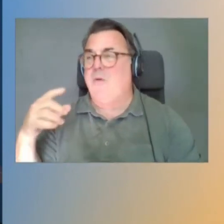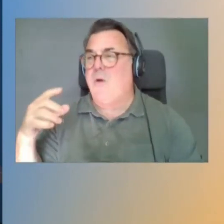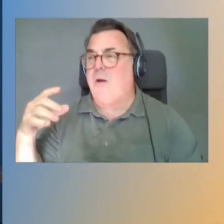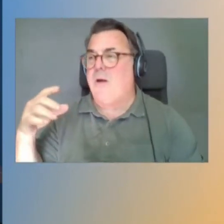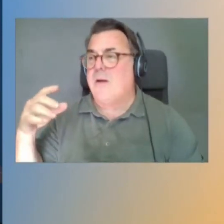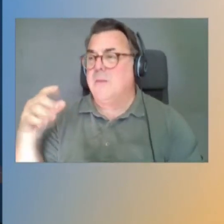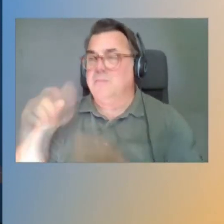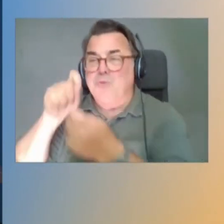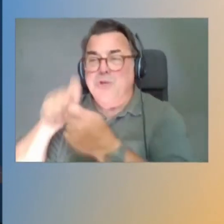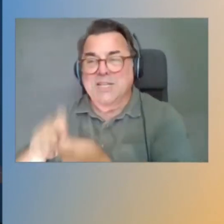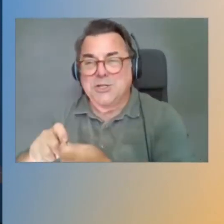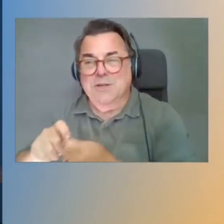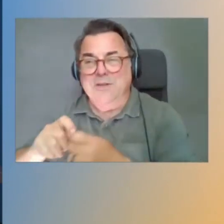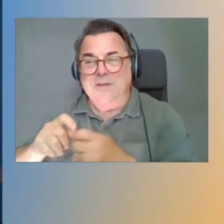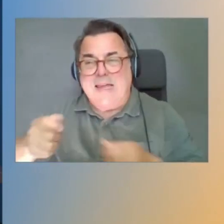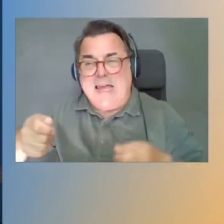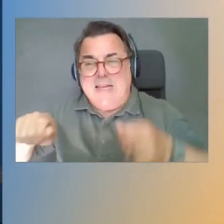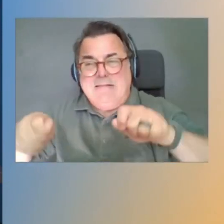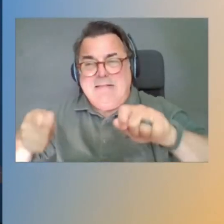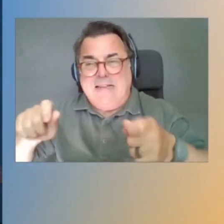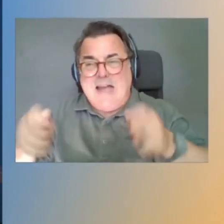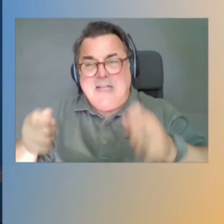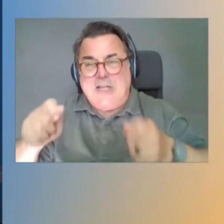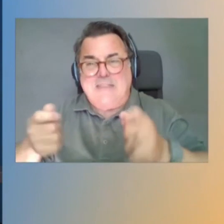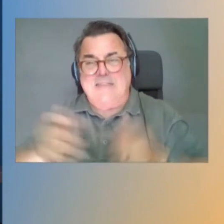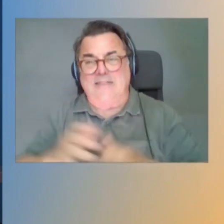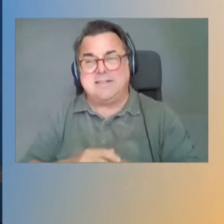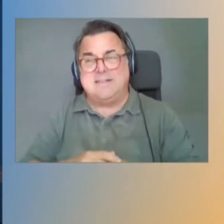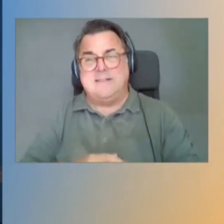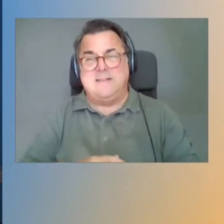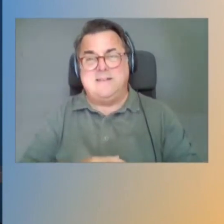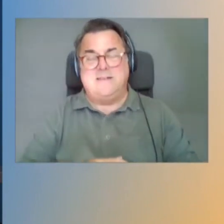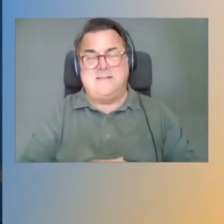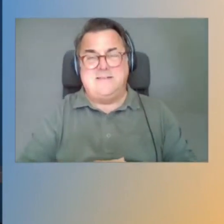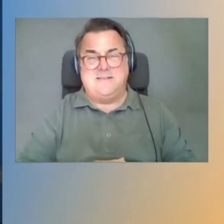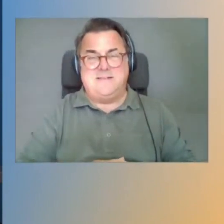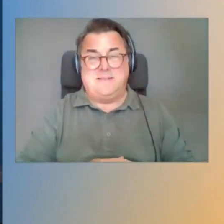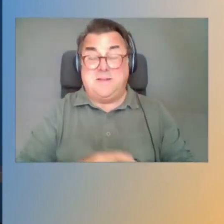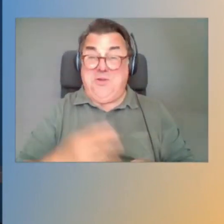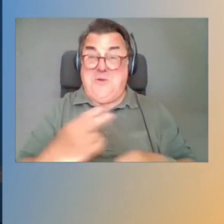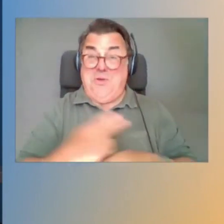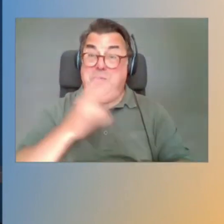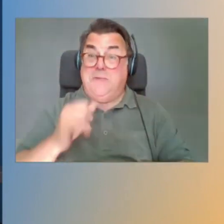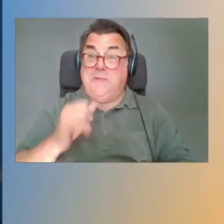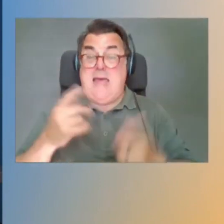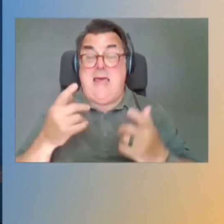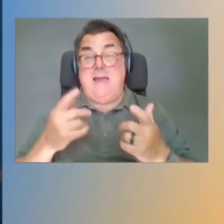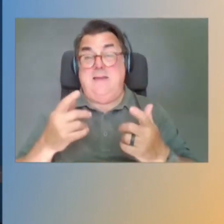And there's quite a lot of papers out there that show that you can use that in order to converge faster during training.